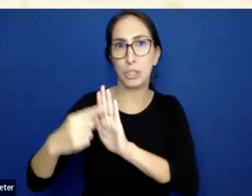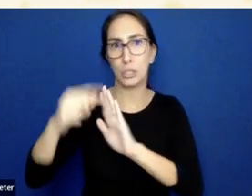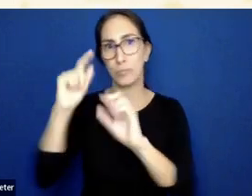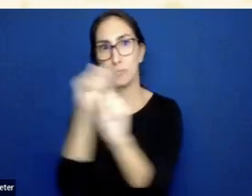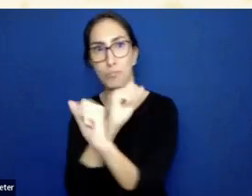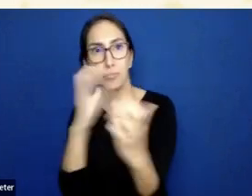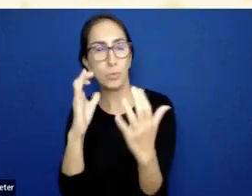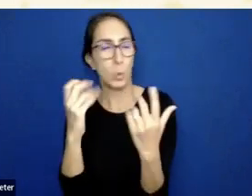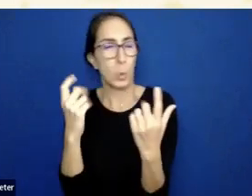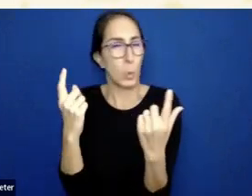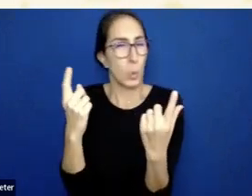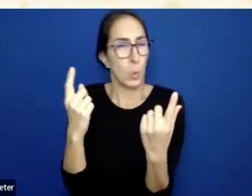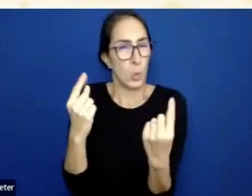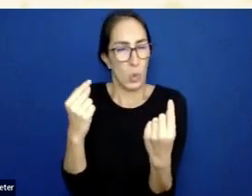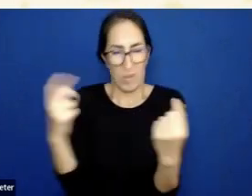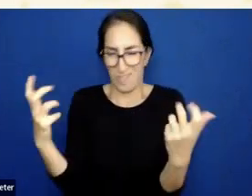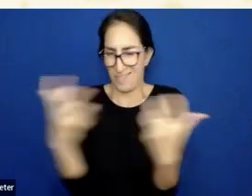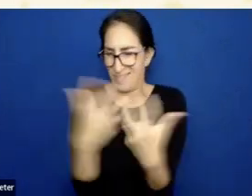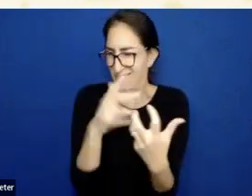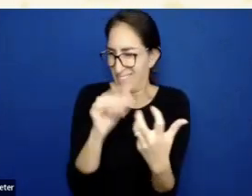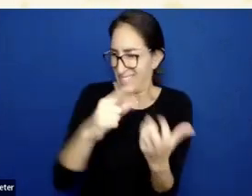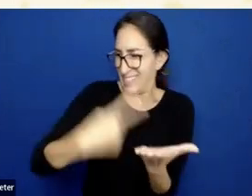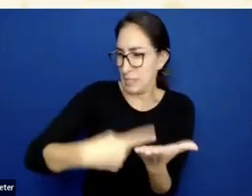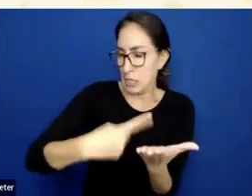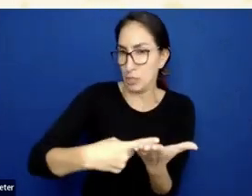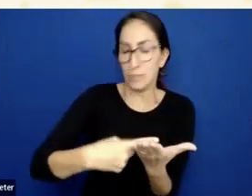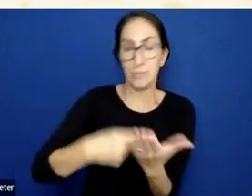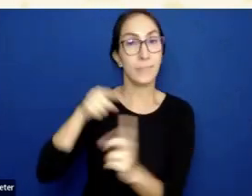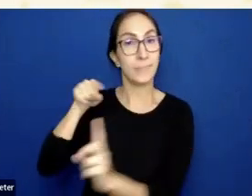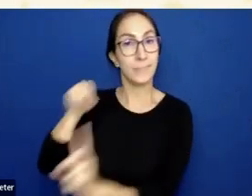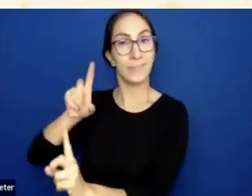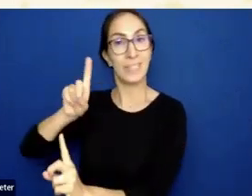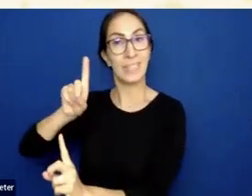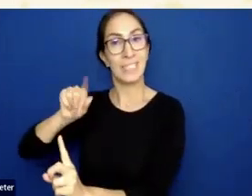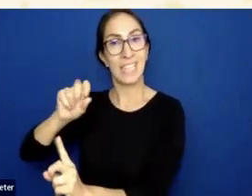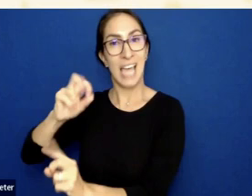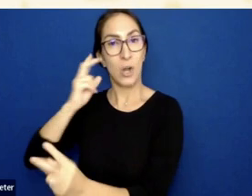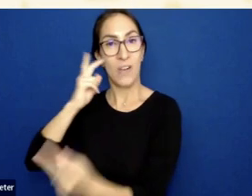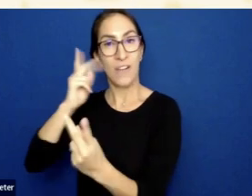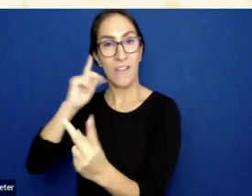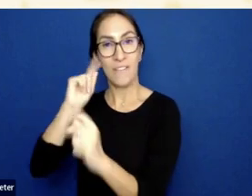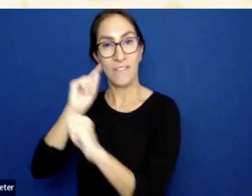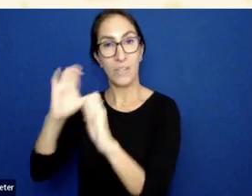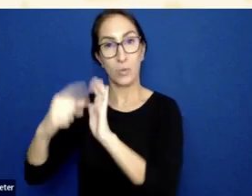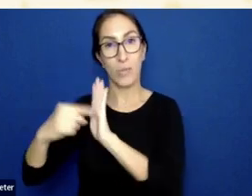When we think about data visualization, one of the first questions